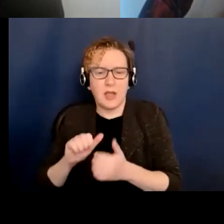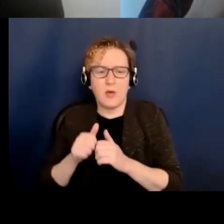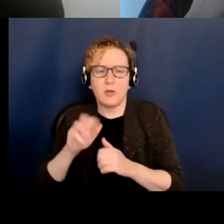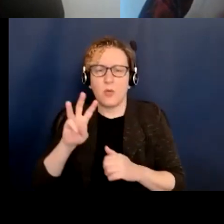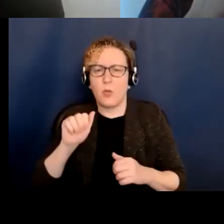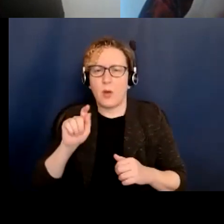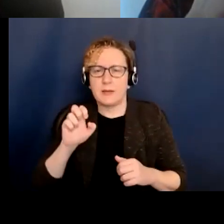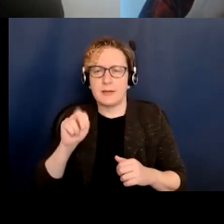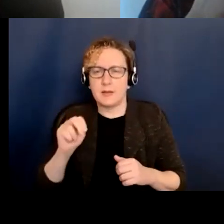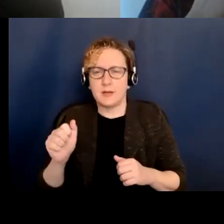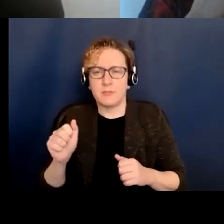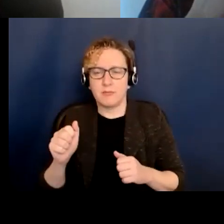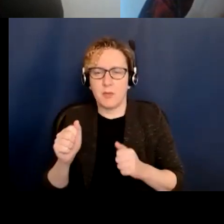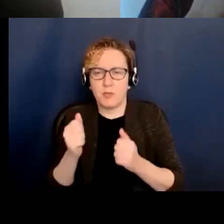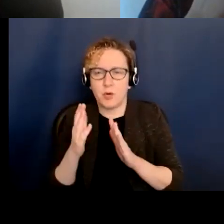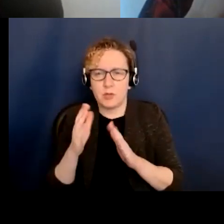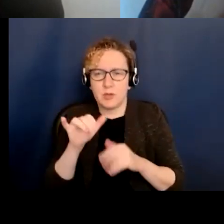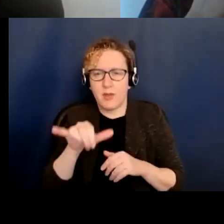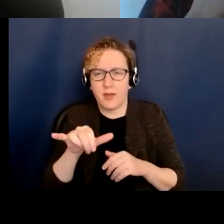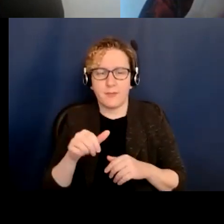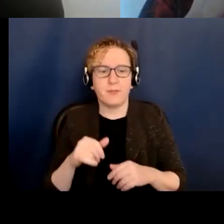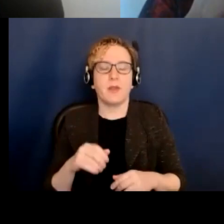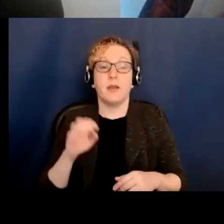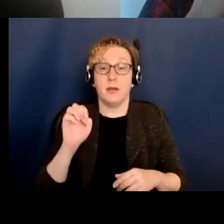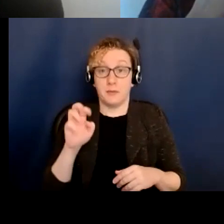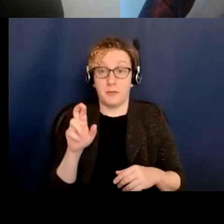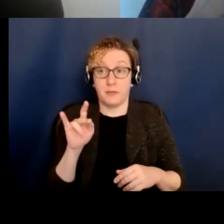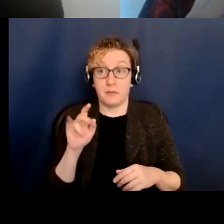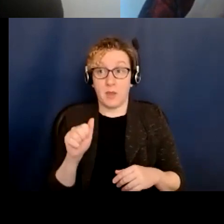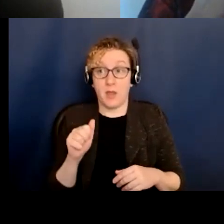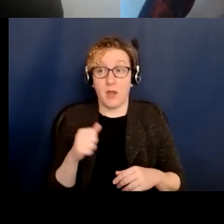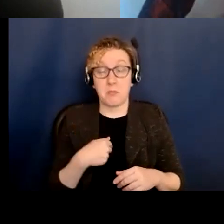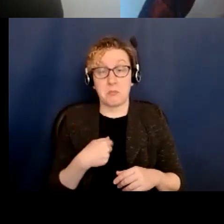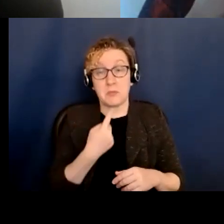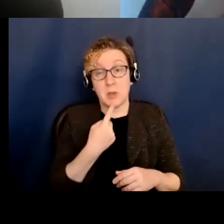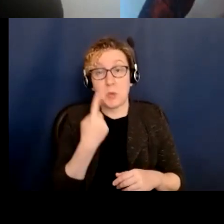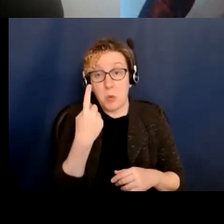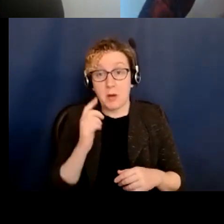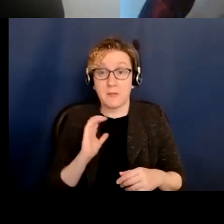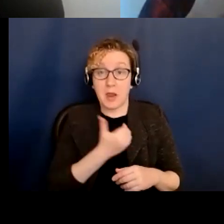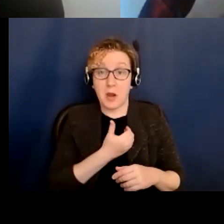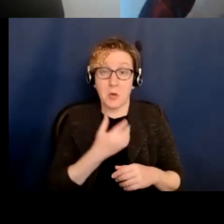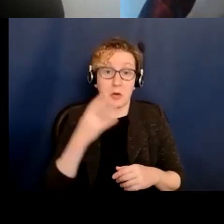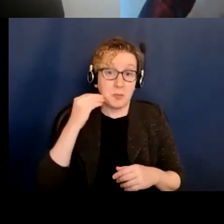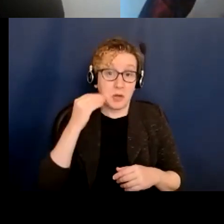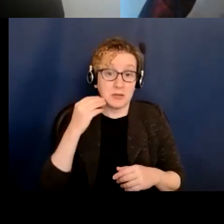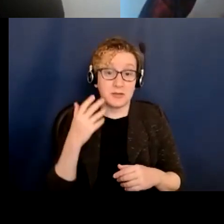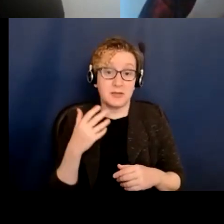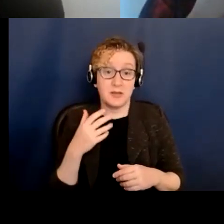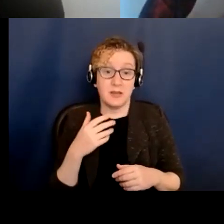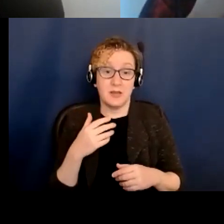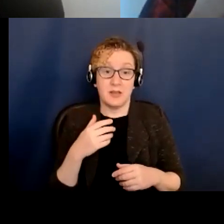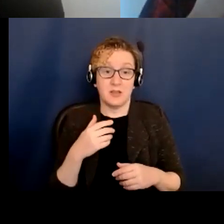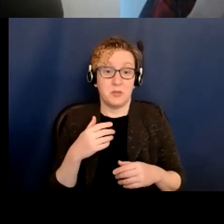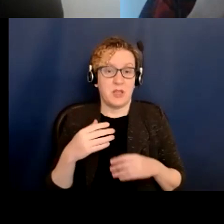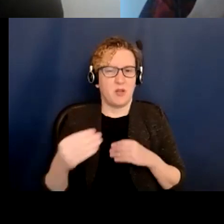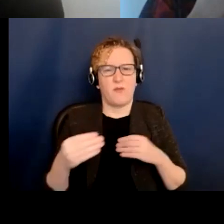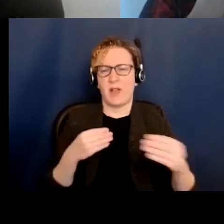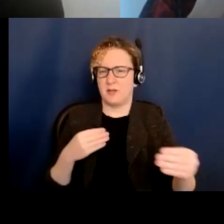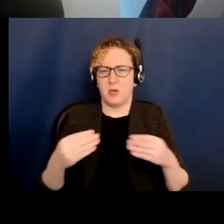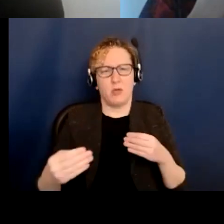One of our experiences has been to remain incredibly flexible about the